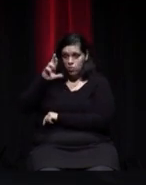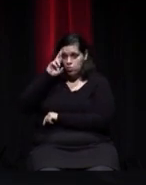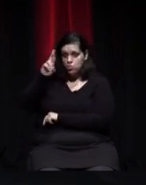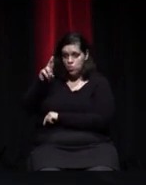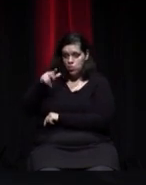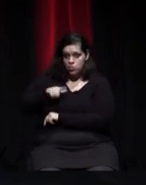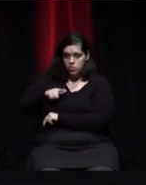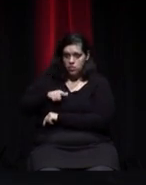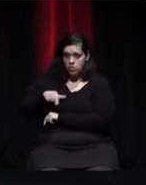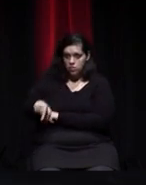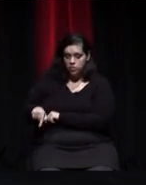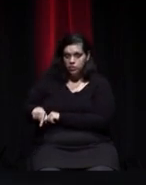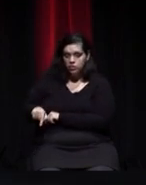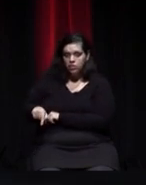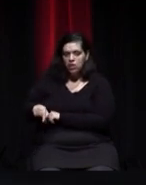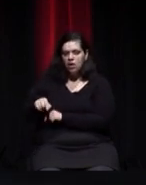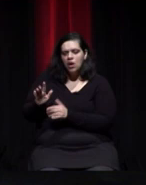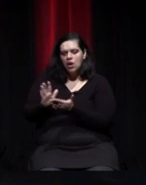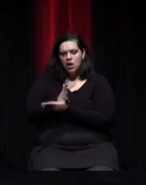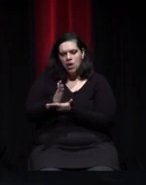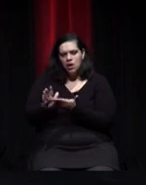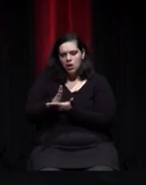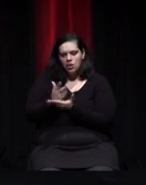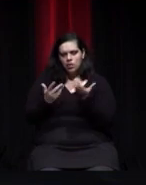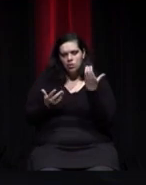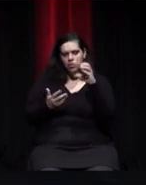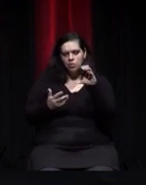Some right-wing post were excluded from Facebook